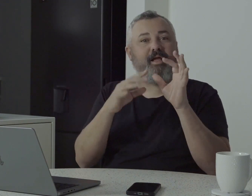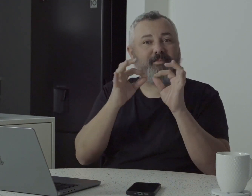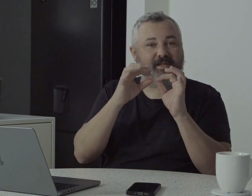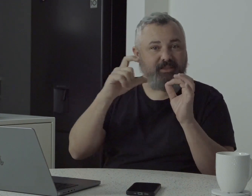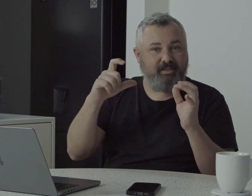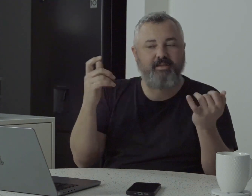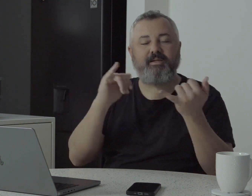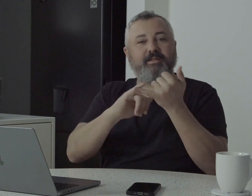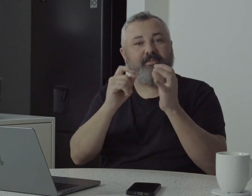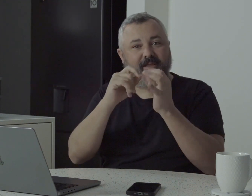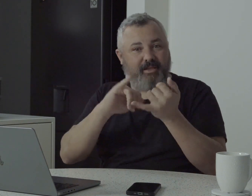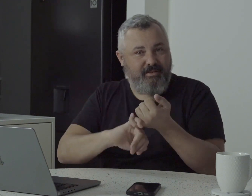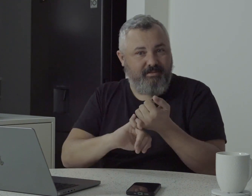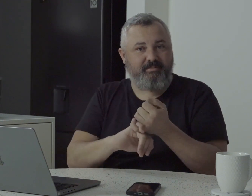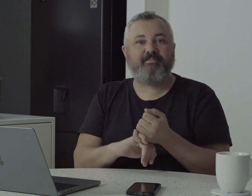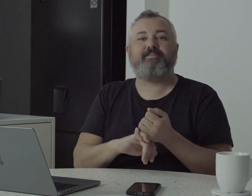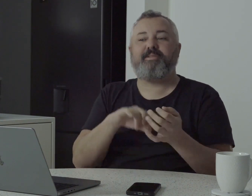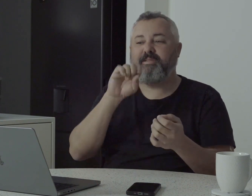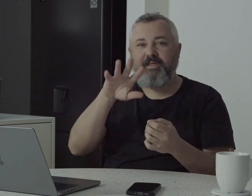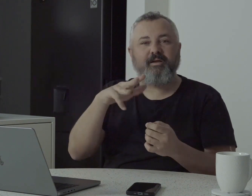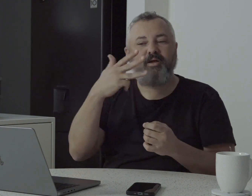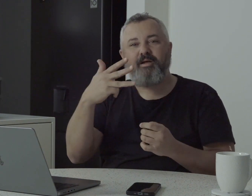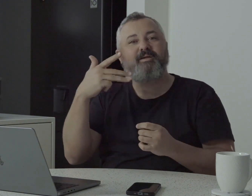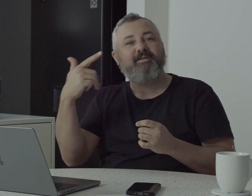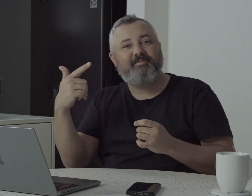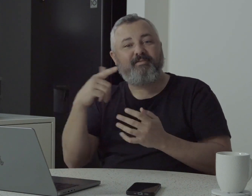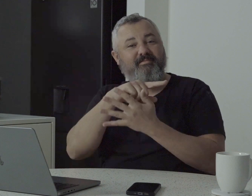Channels such as ABC, SBS, 10, nine, and seven